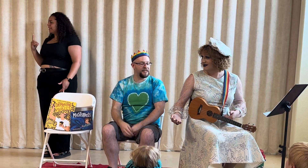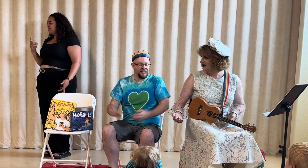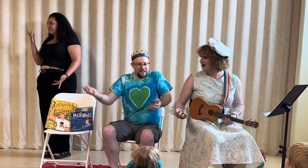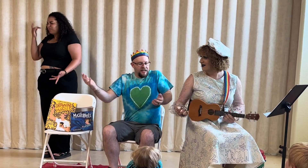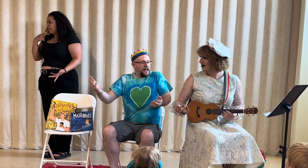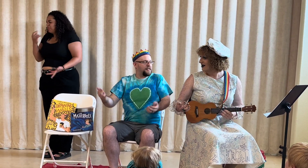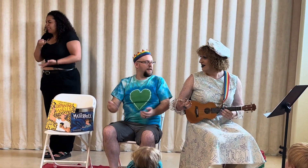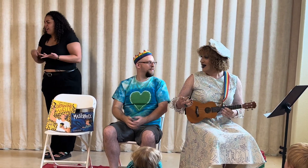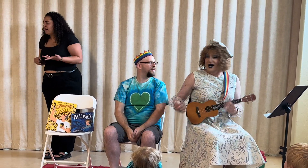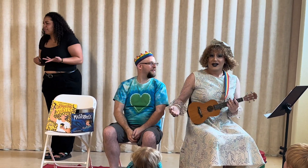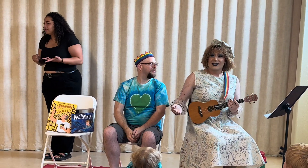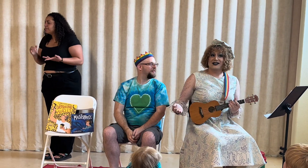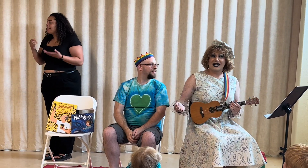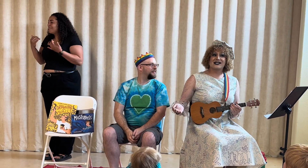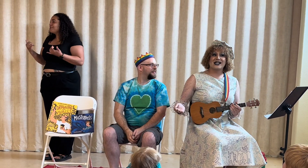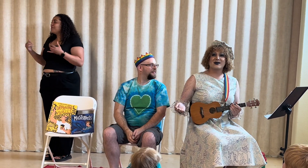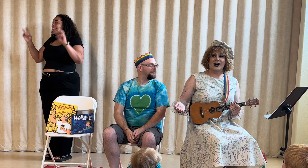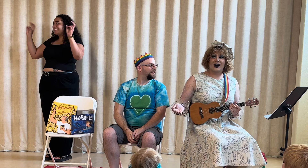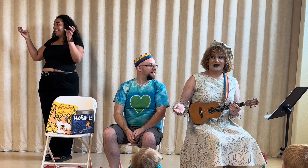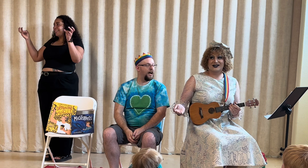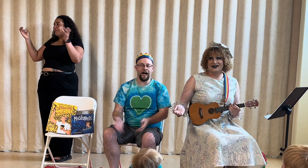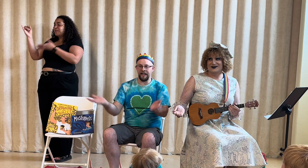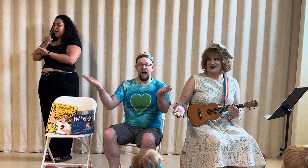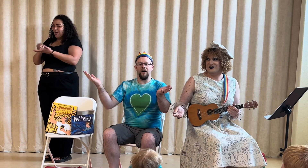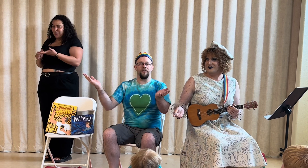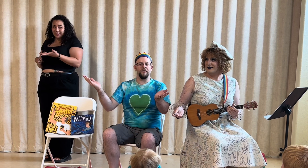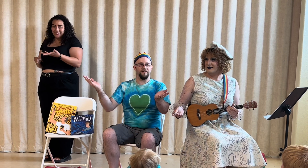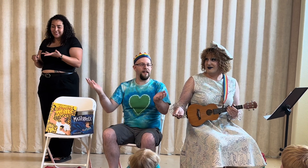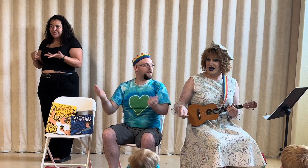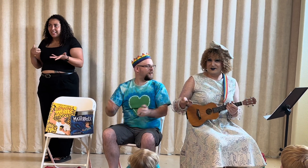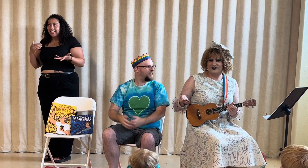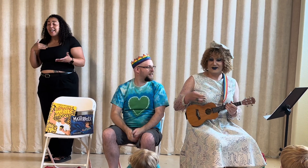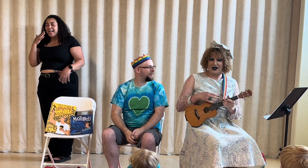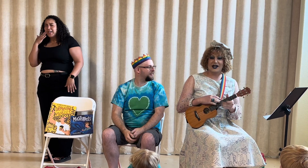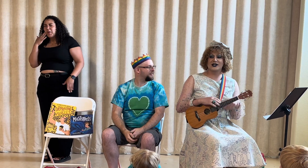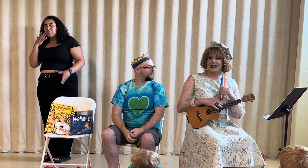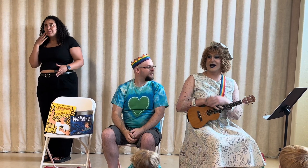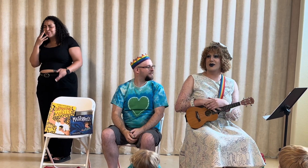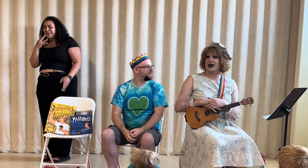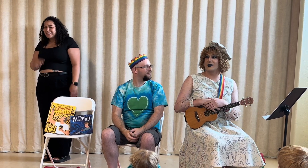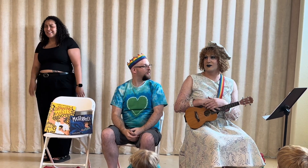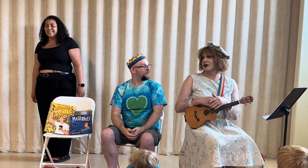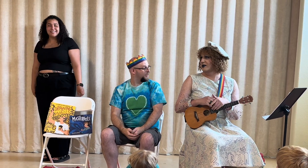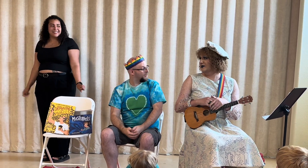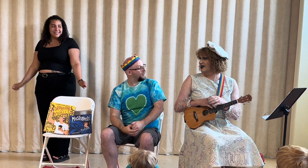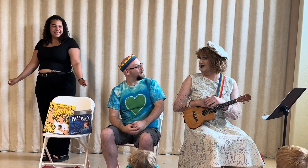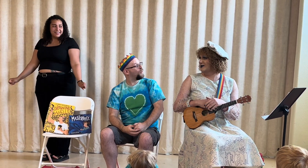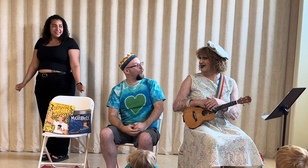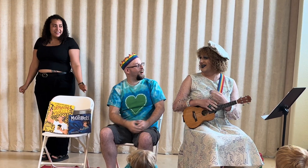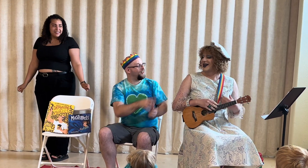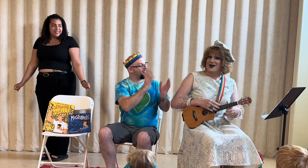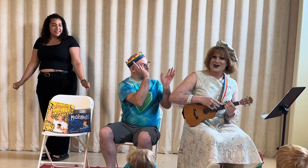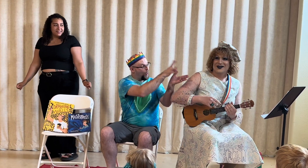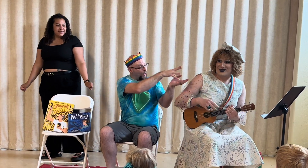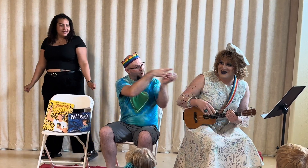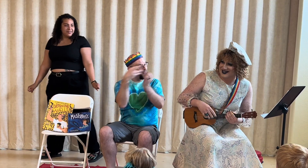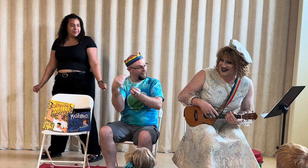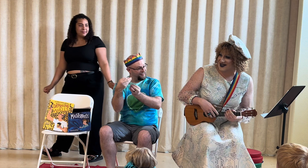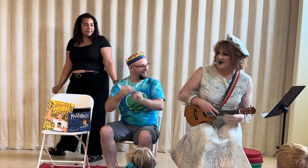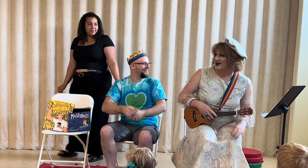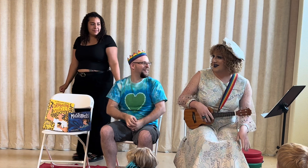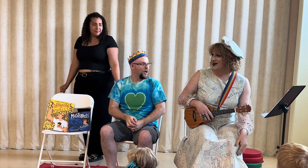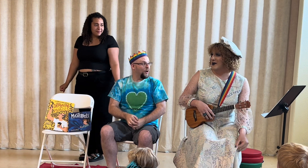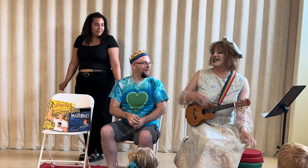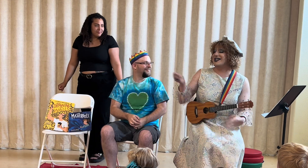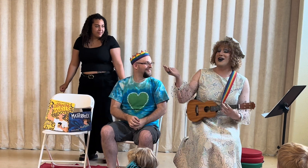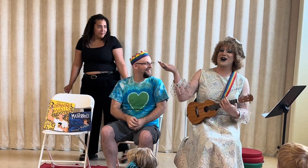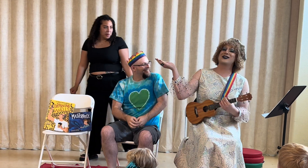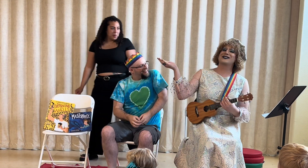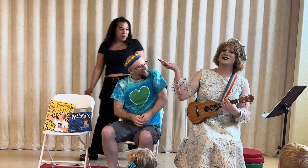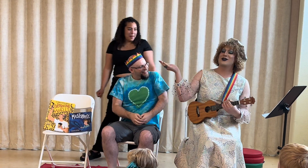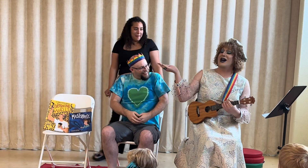Because that's today's theme. CALI: Today's theme is art? AARON: I know! It's crazy! CALI: I *word-trips* AARON: Words! CALI: We did an ART Craft